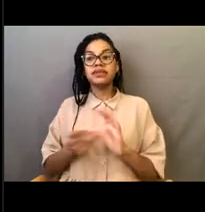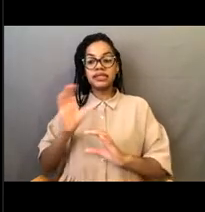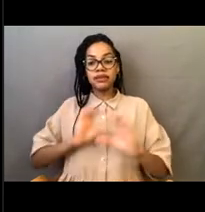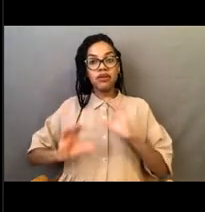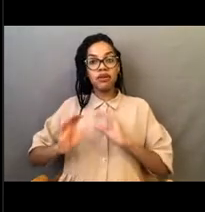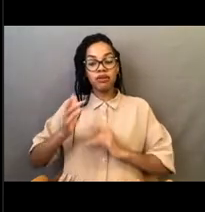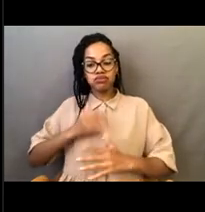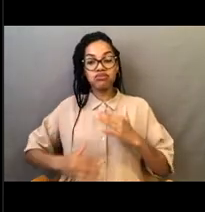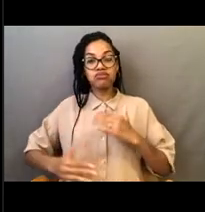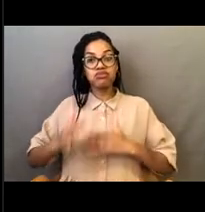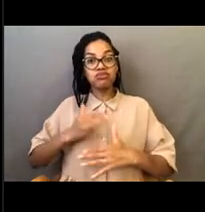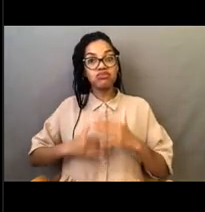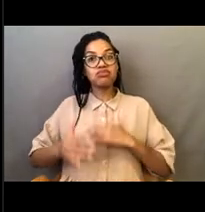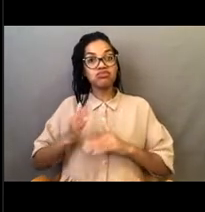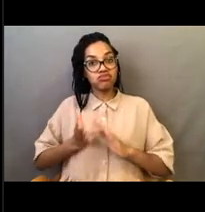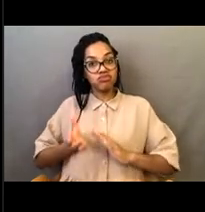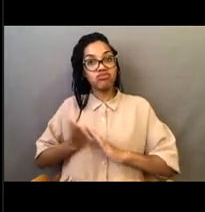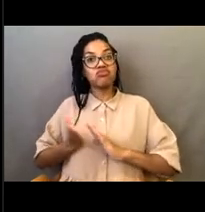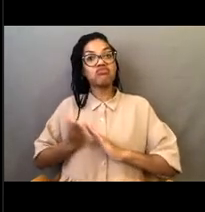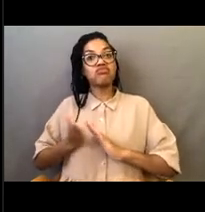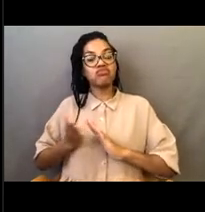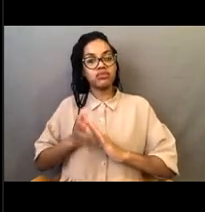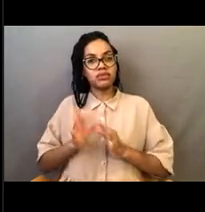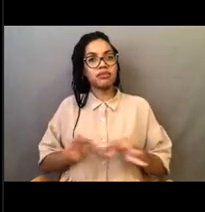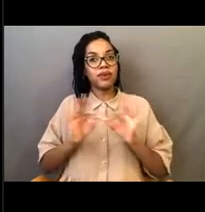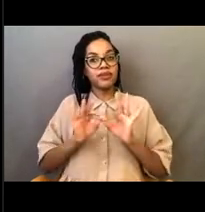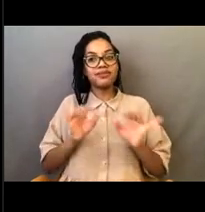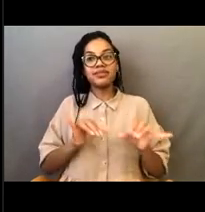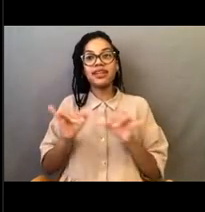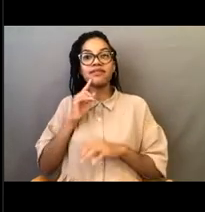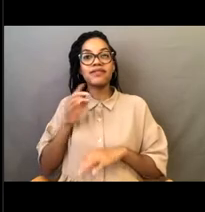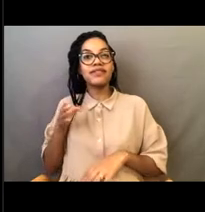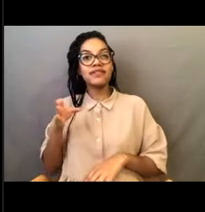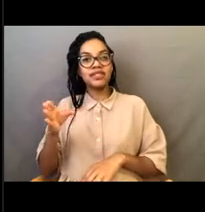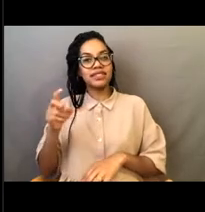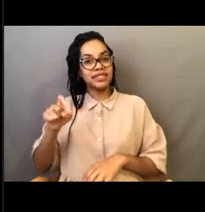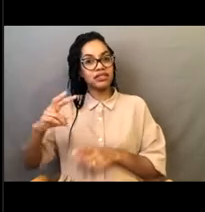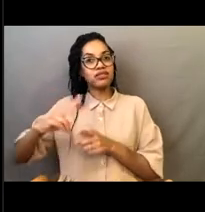So the fishes have to keep the salt in their body while also having the oxygen from the water